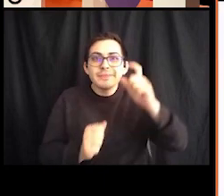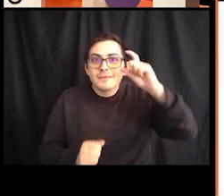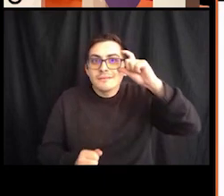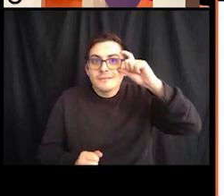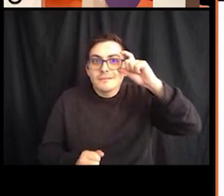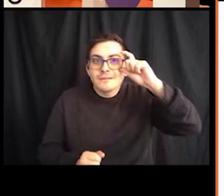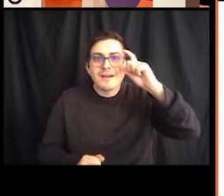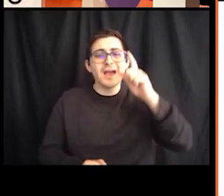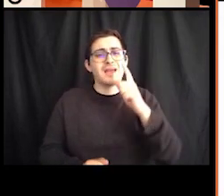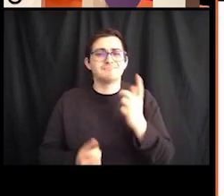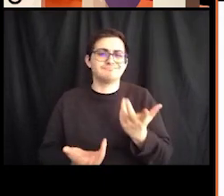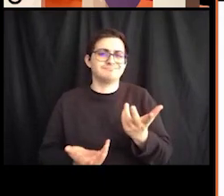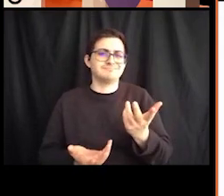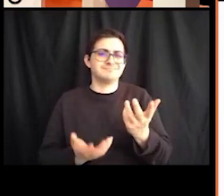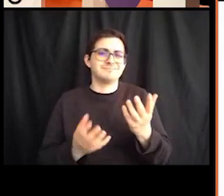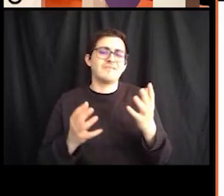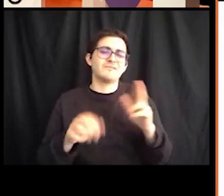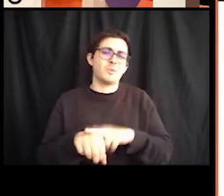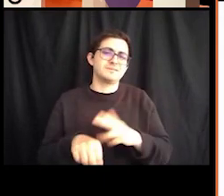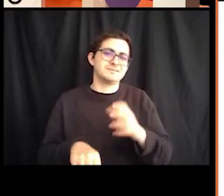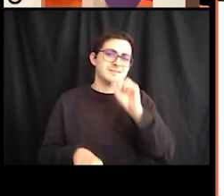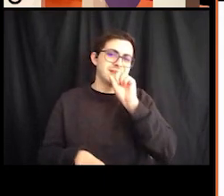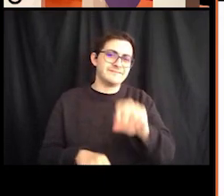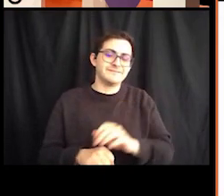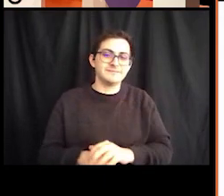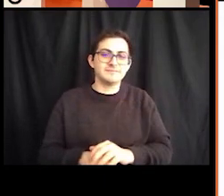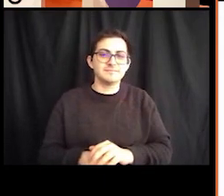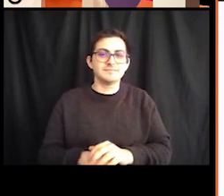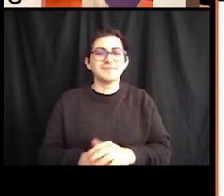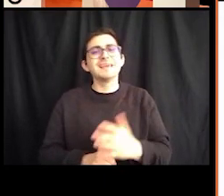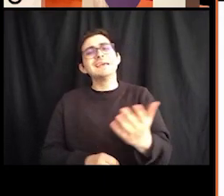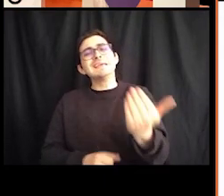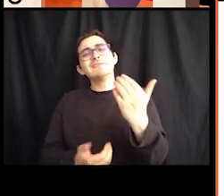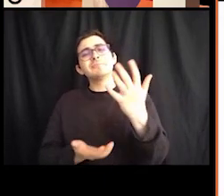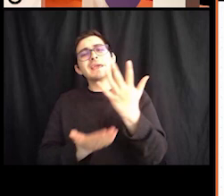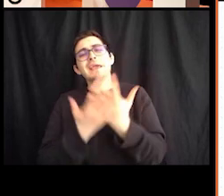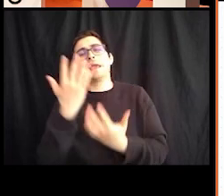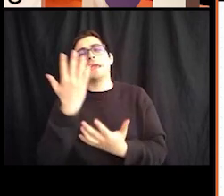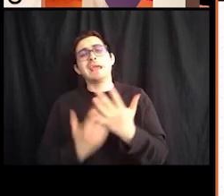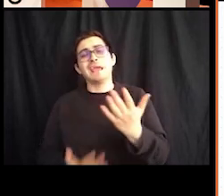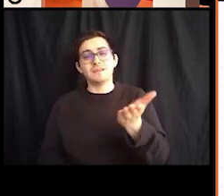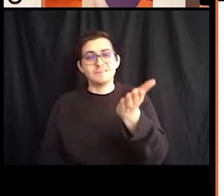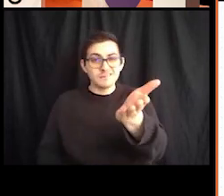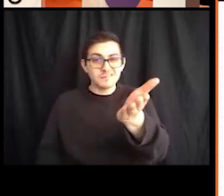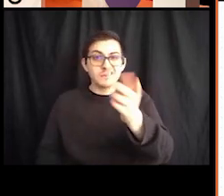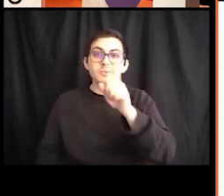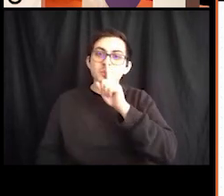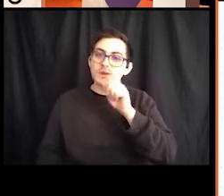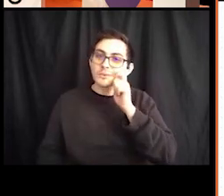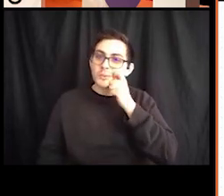Next up a funny name. Give me a hand! By Olenka Maraleca. These are pretty awesome, because they're using variants.